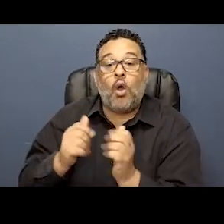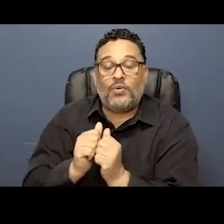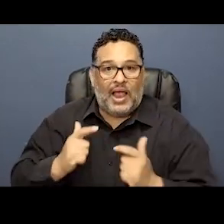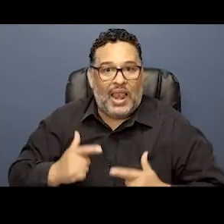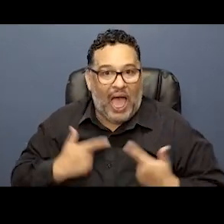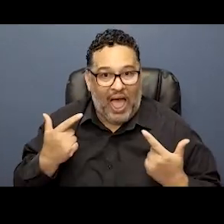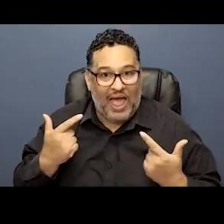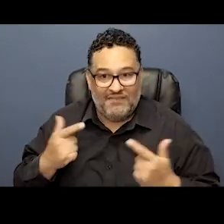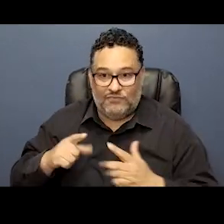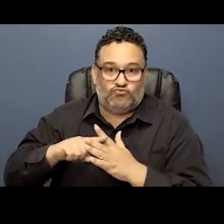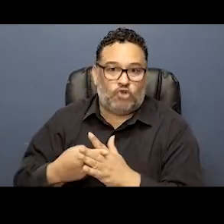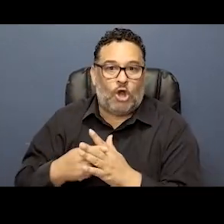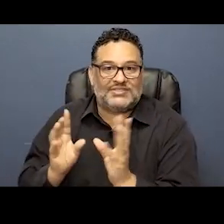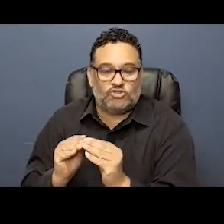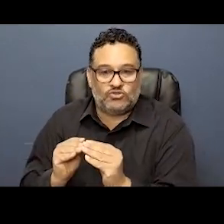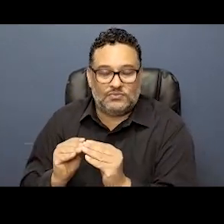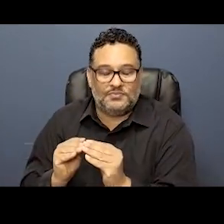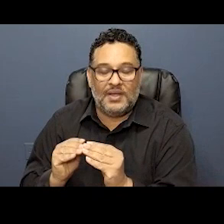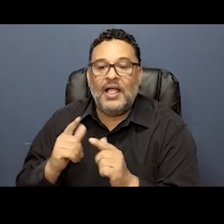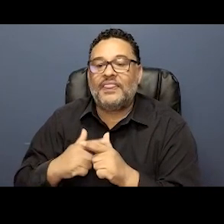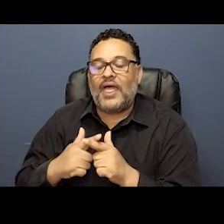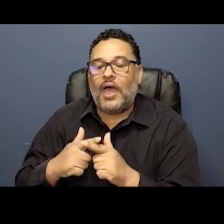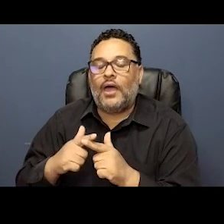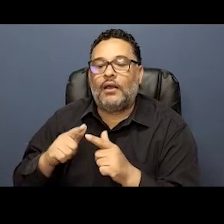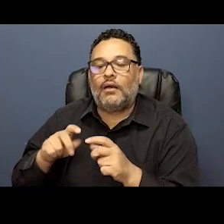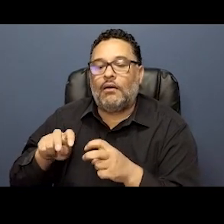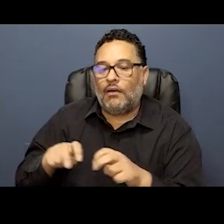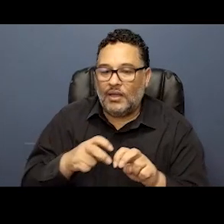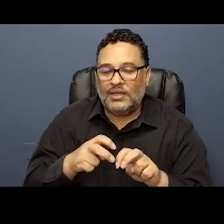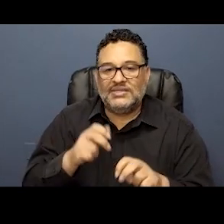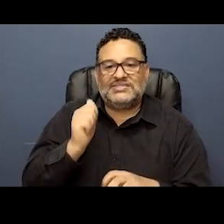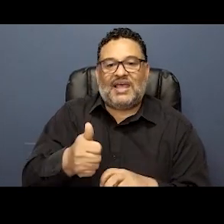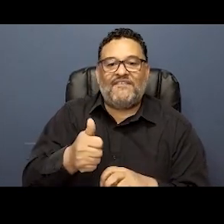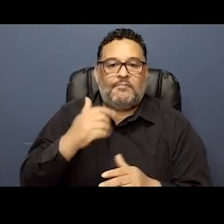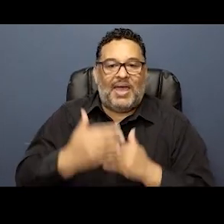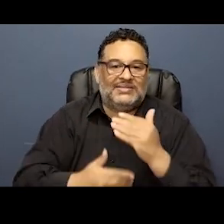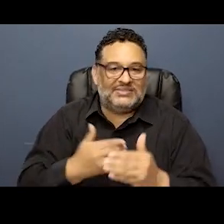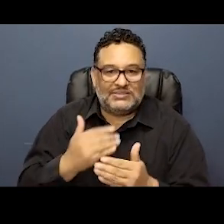then move into self-paced modules (asynchronous), and include short